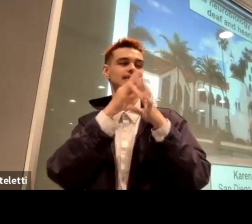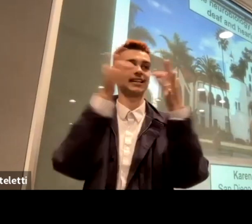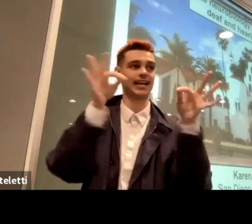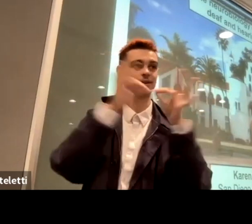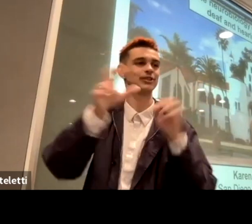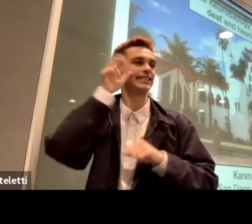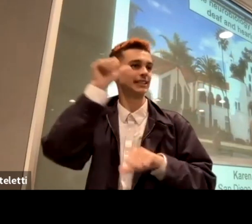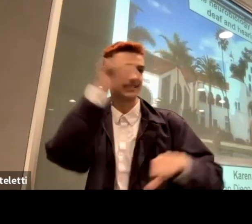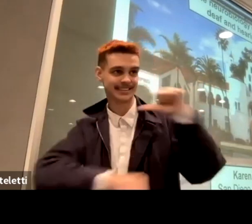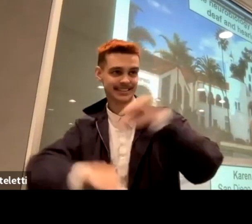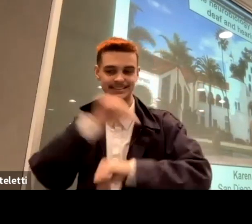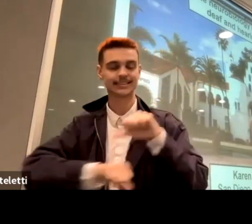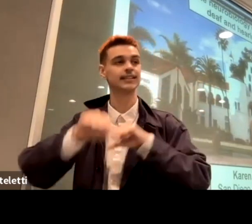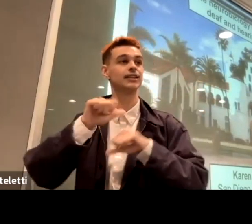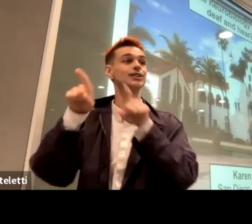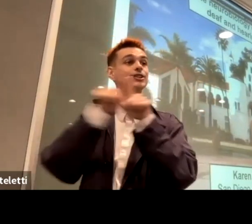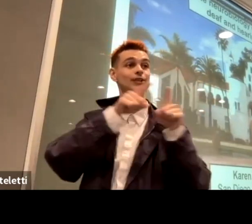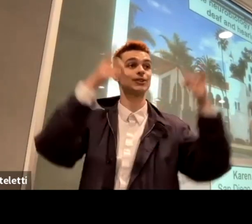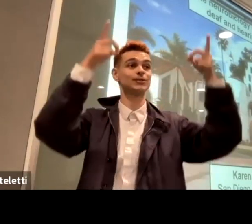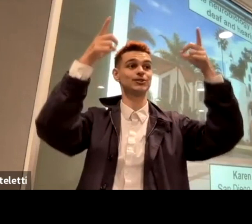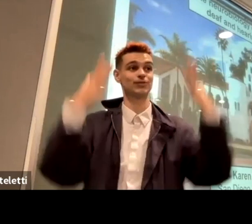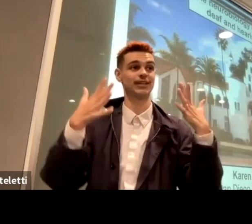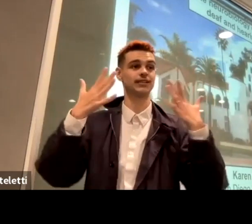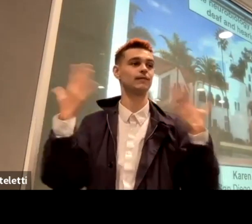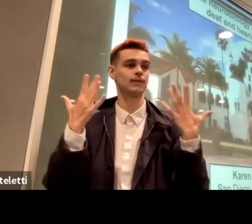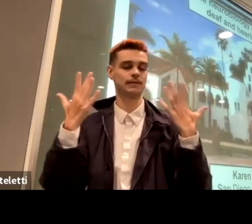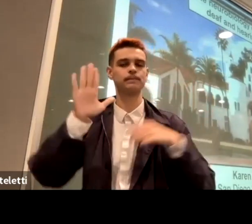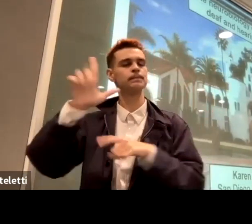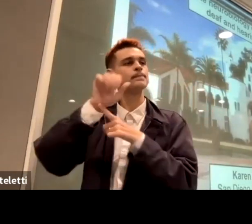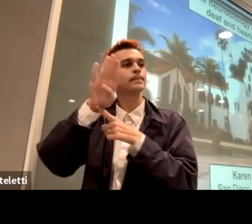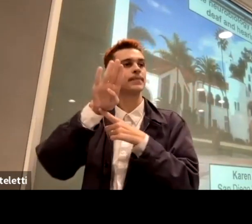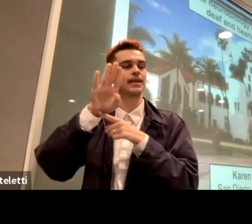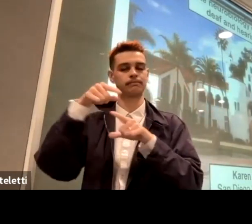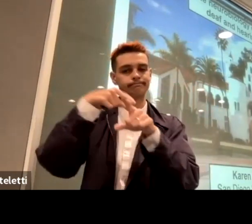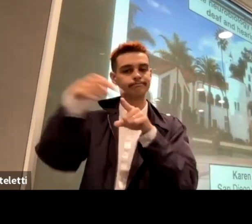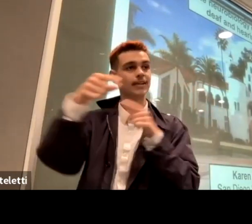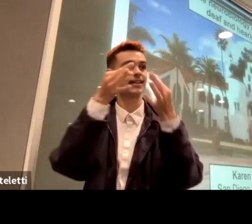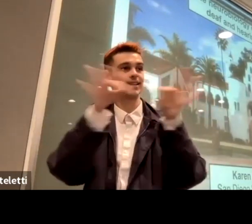She is also a director of Language Cogntive Science laboratory